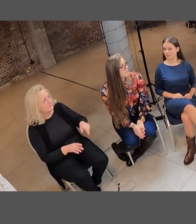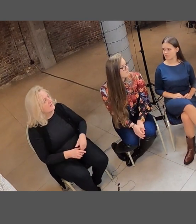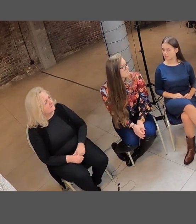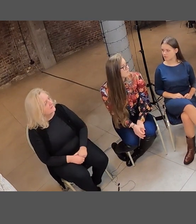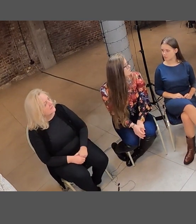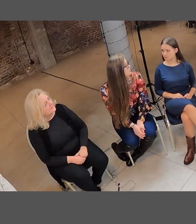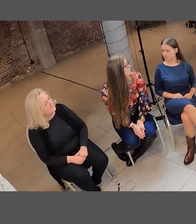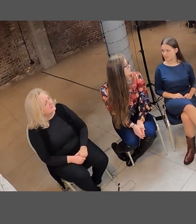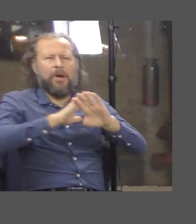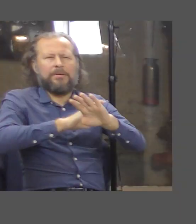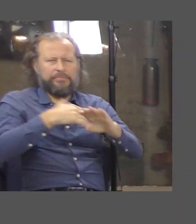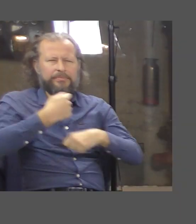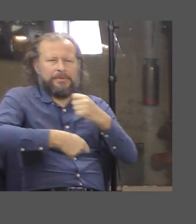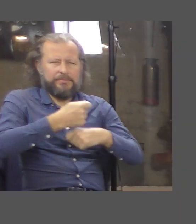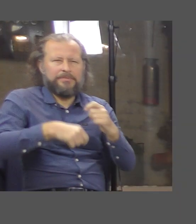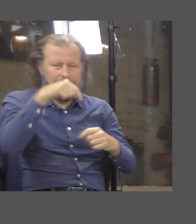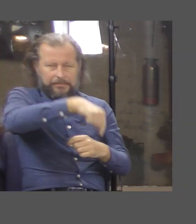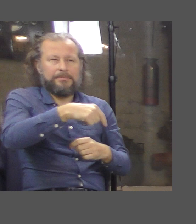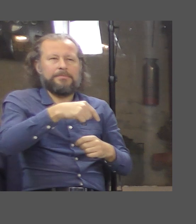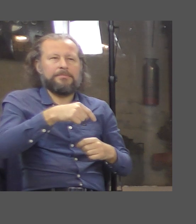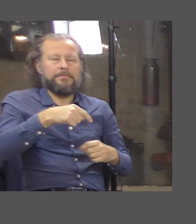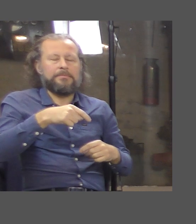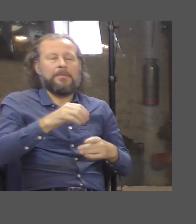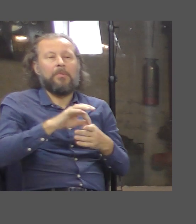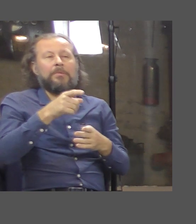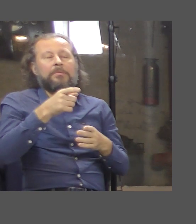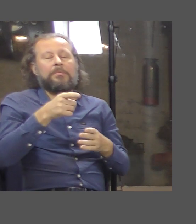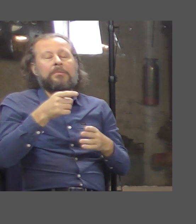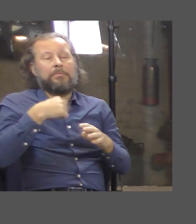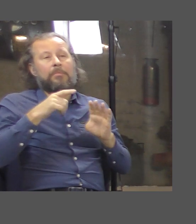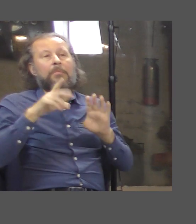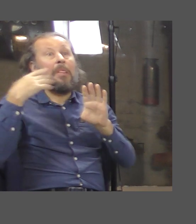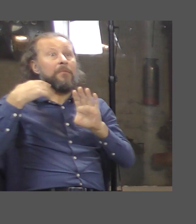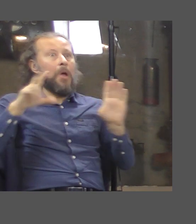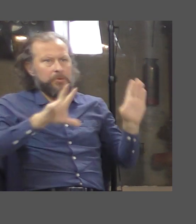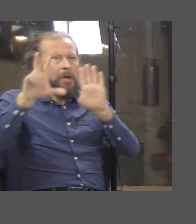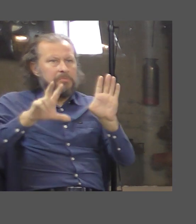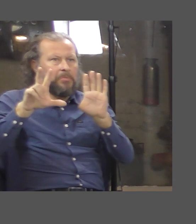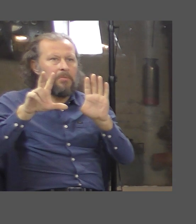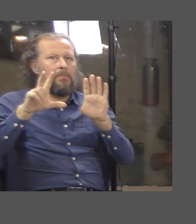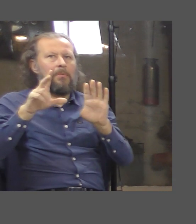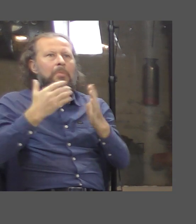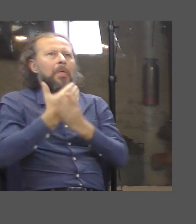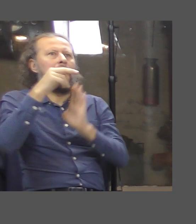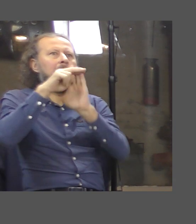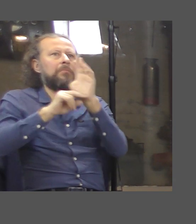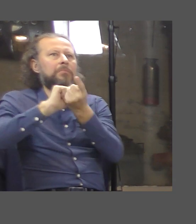I remember when I used to work in security. I used to work 8 hours,